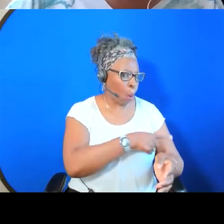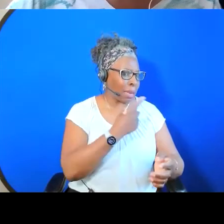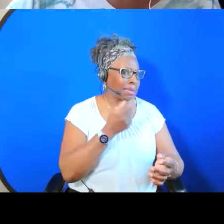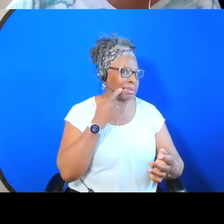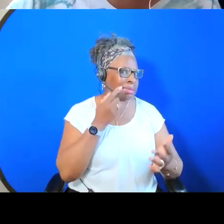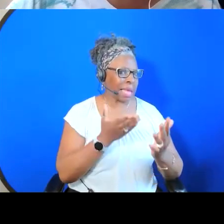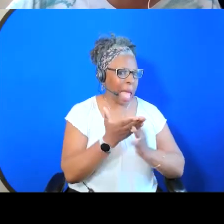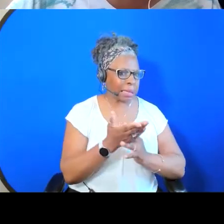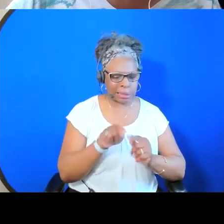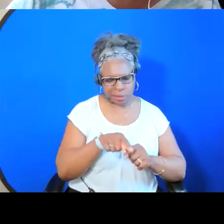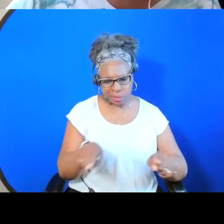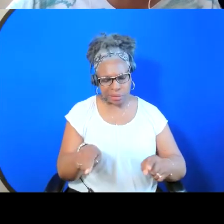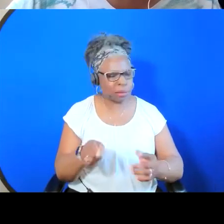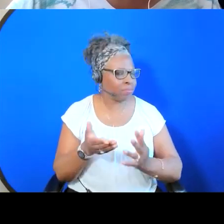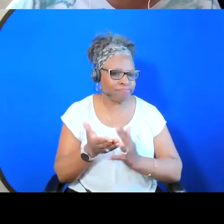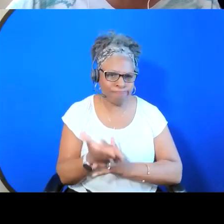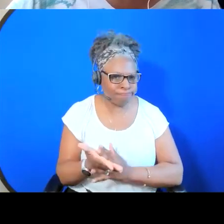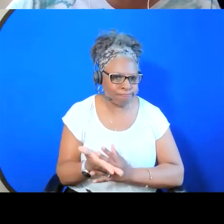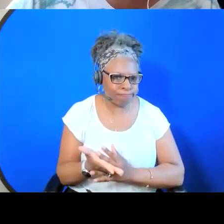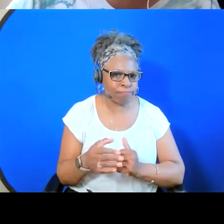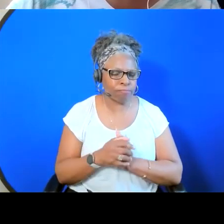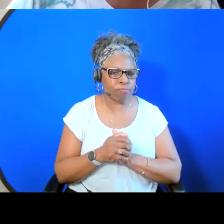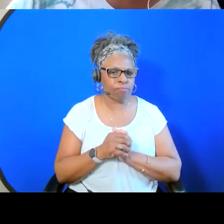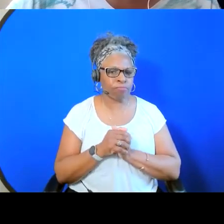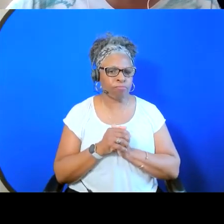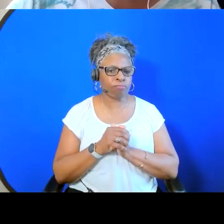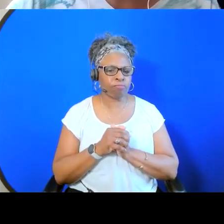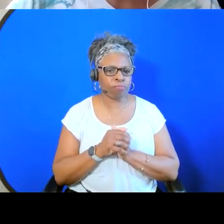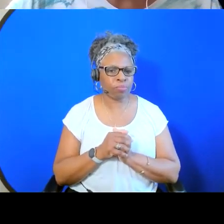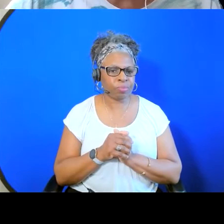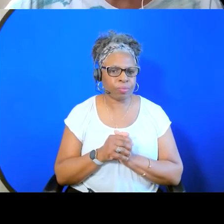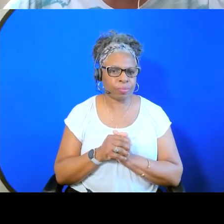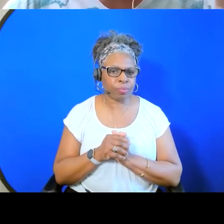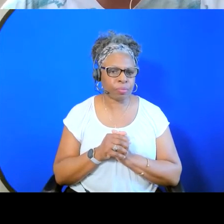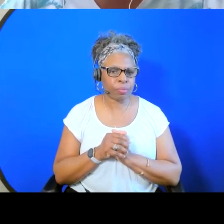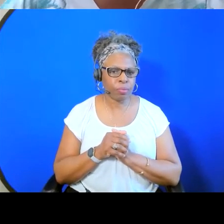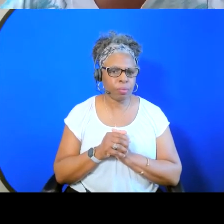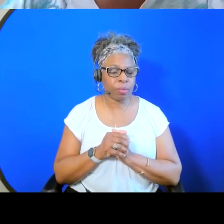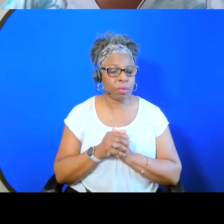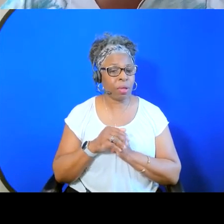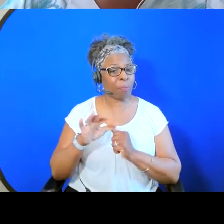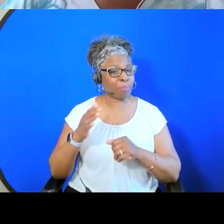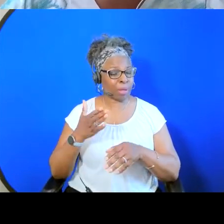so let me move to this just to show you. So, we've worked with this idea of a game